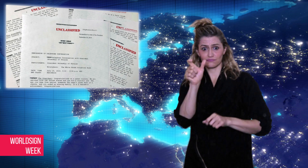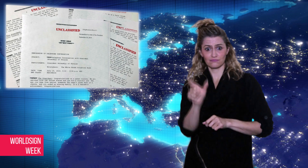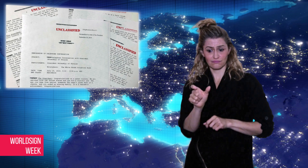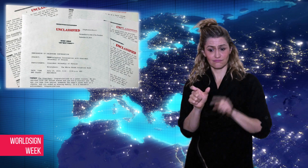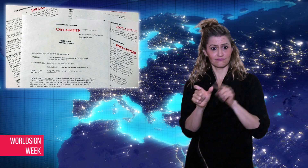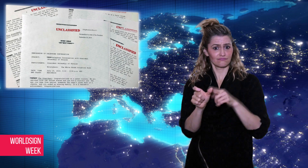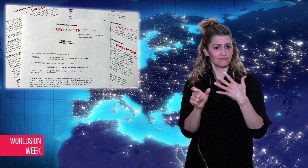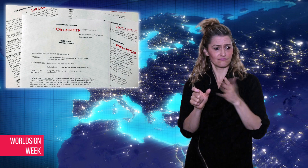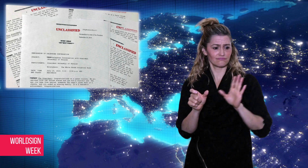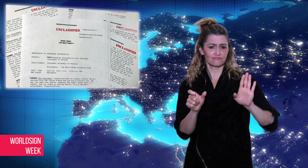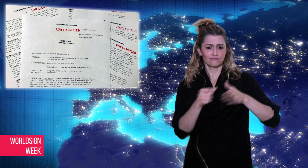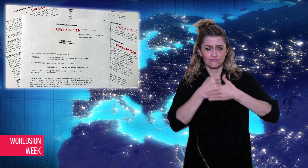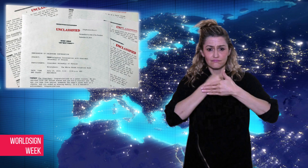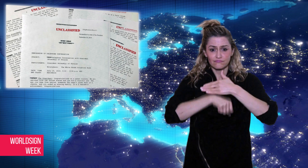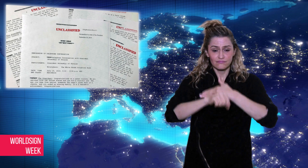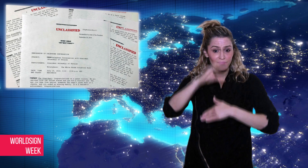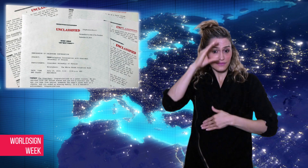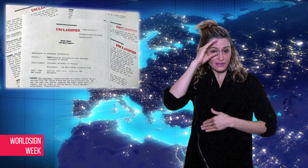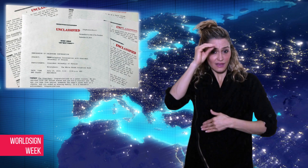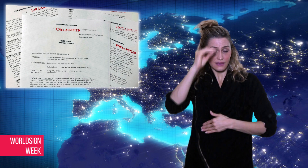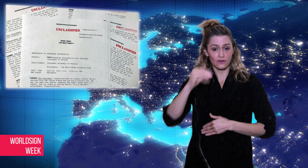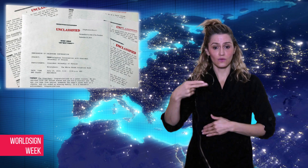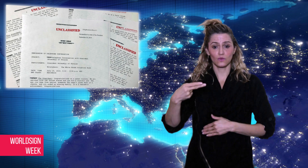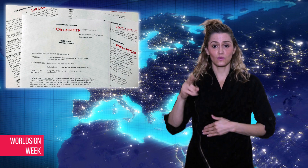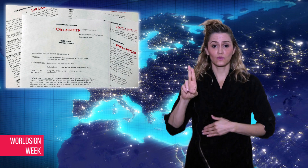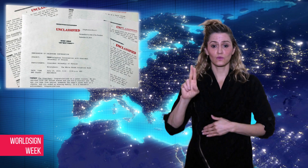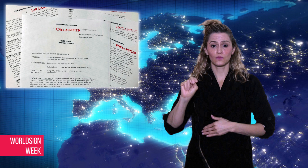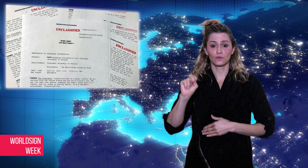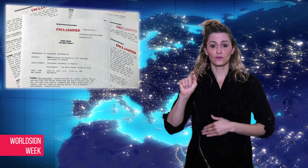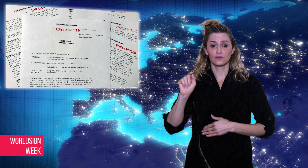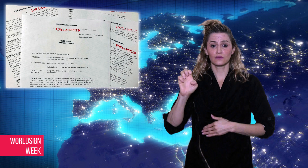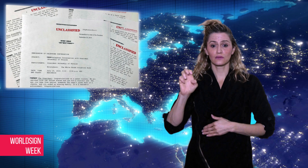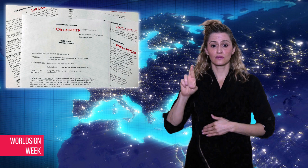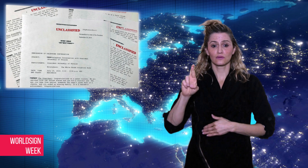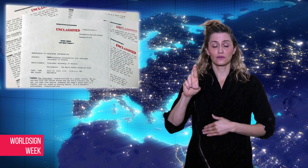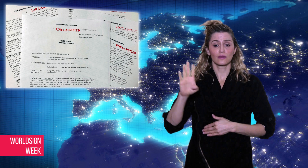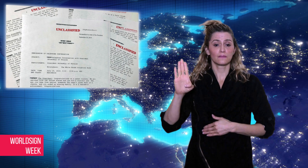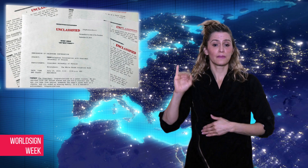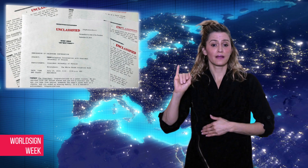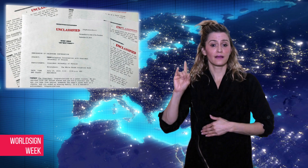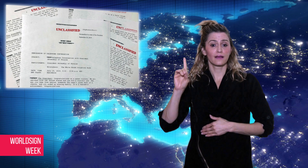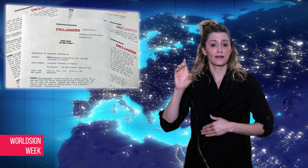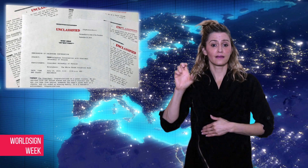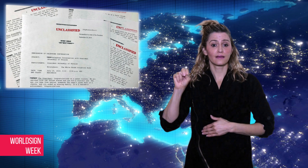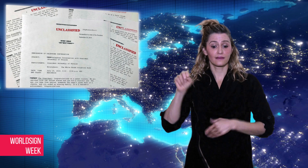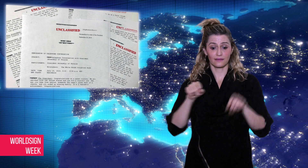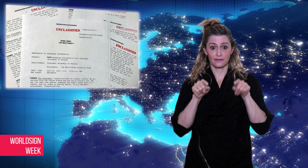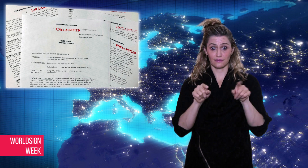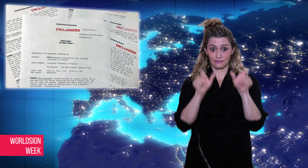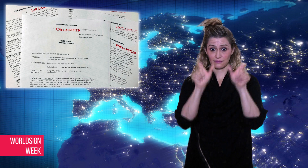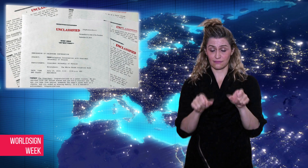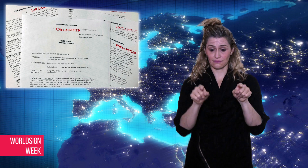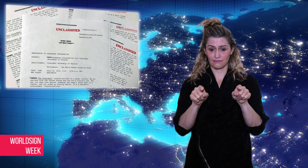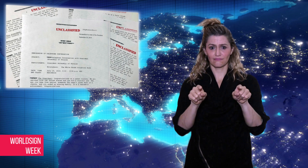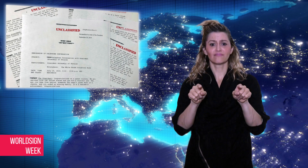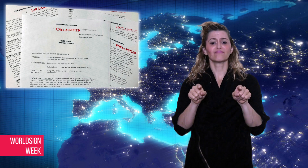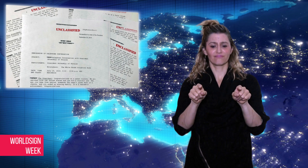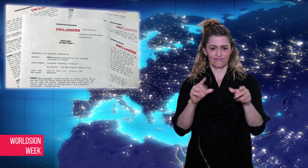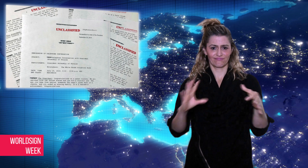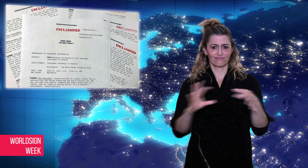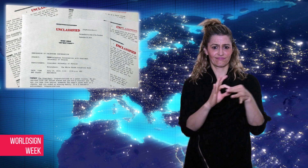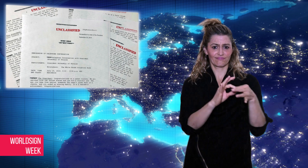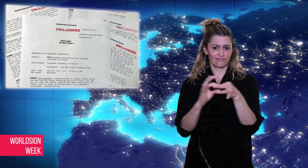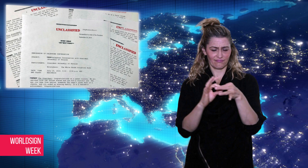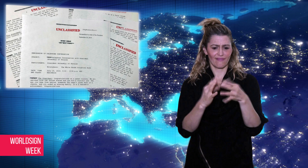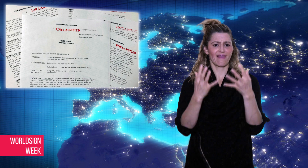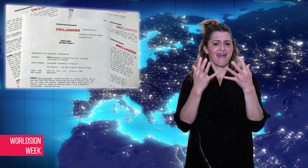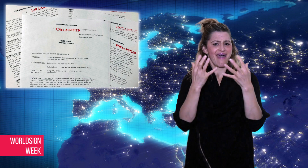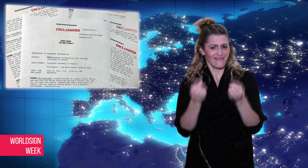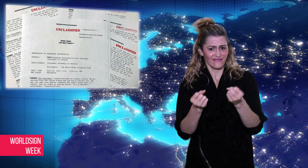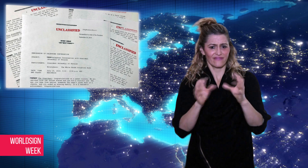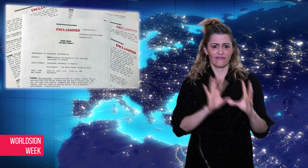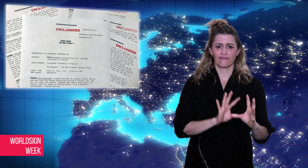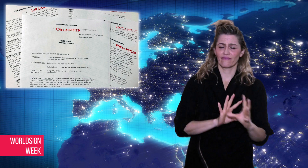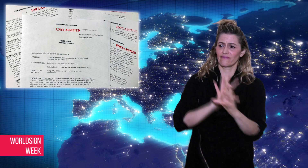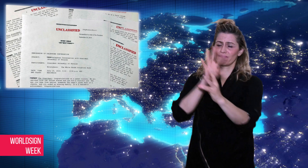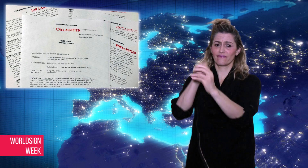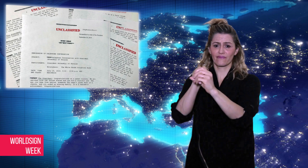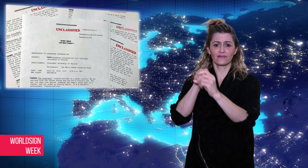Trump claimed that Joe Biden and his son, Hunter